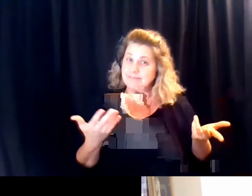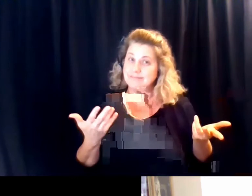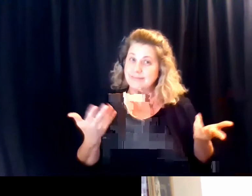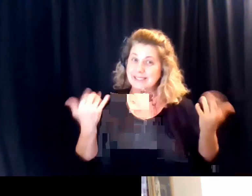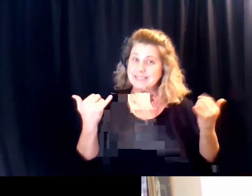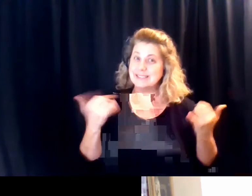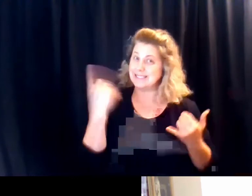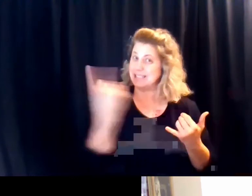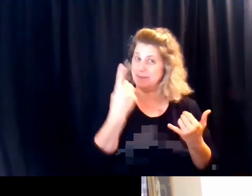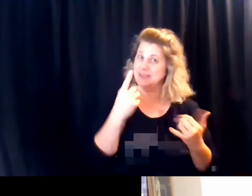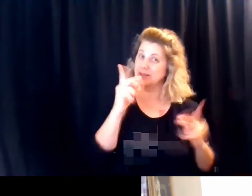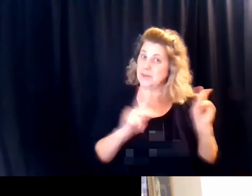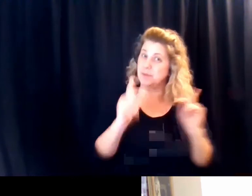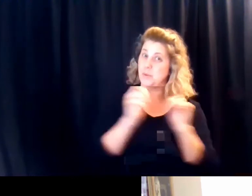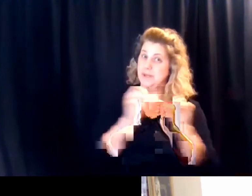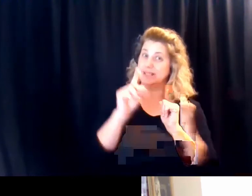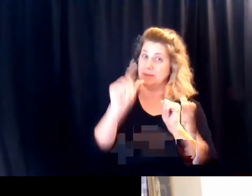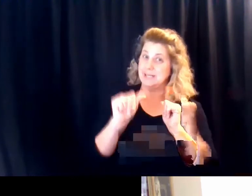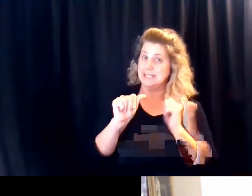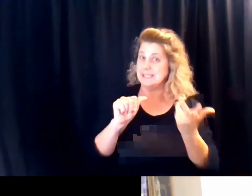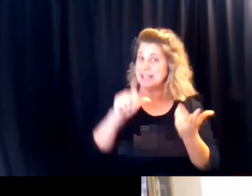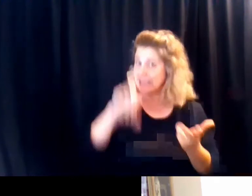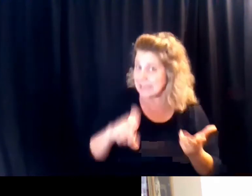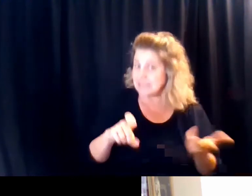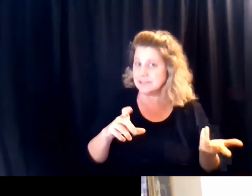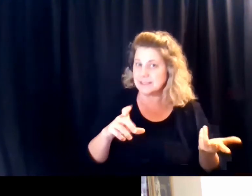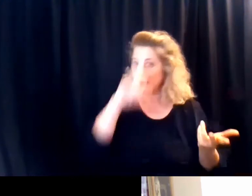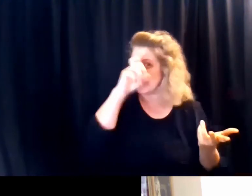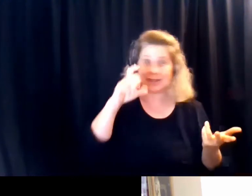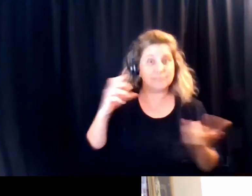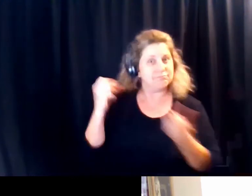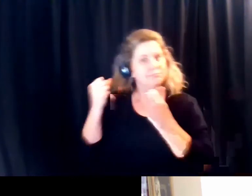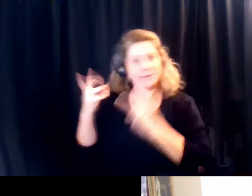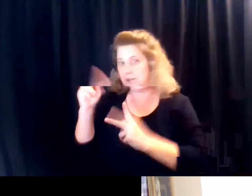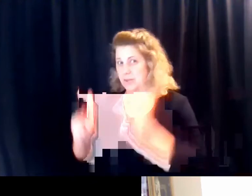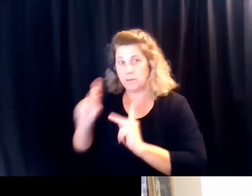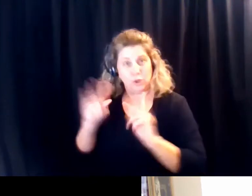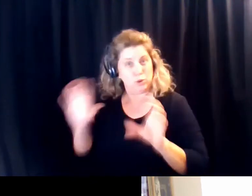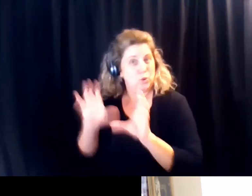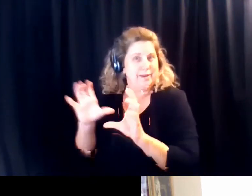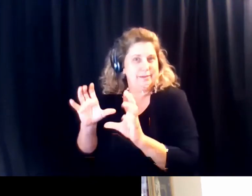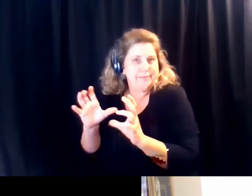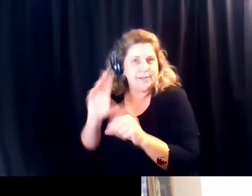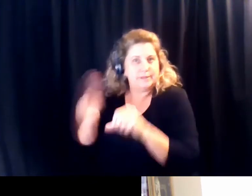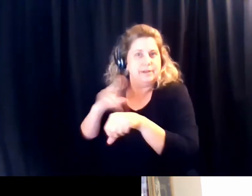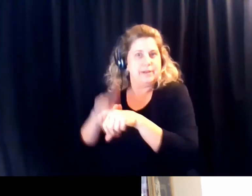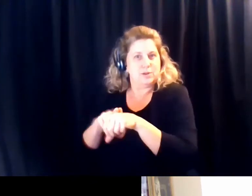Judith Heumann: When President Obama was elected, let me just say very briefly. Every country does ratification of treaties differently.